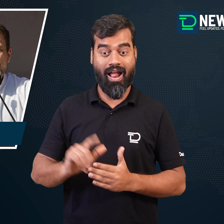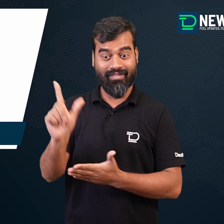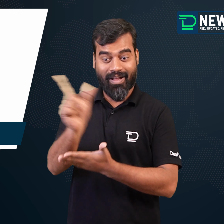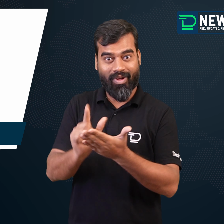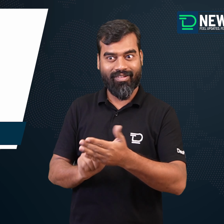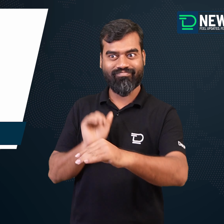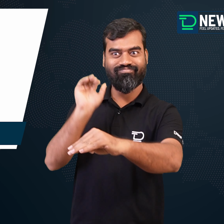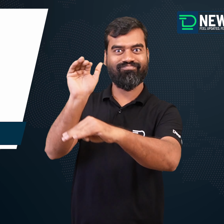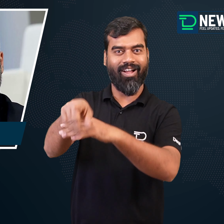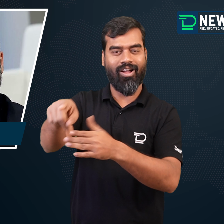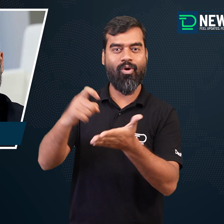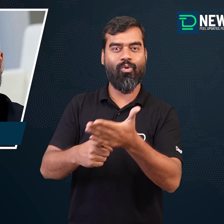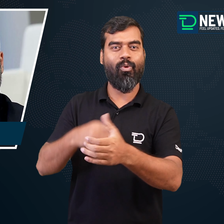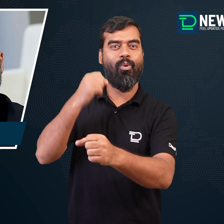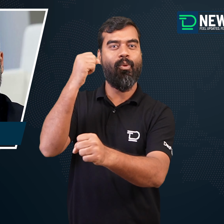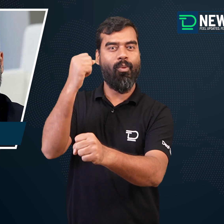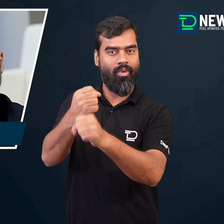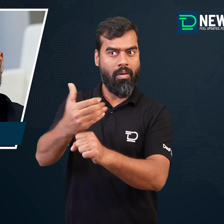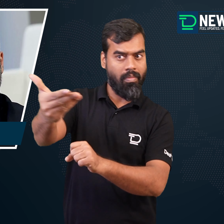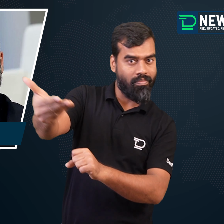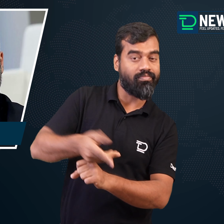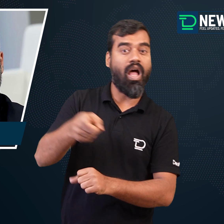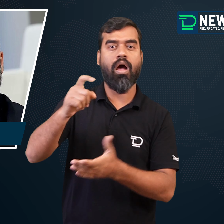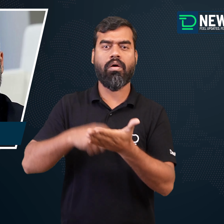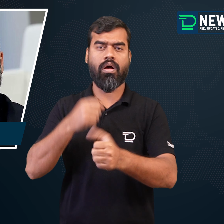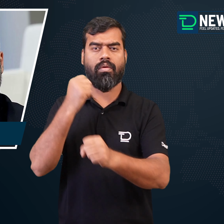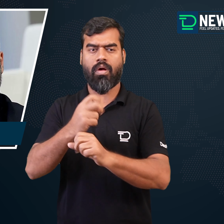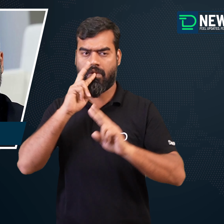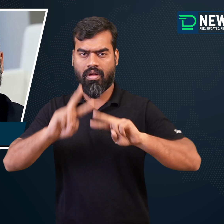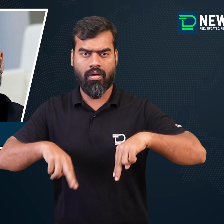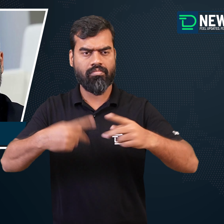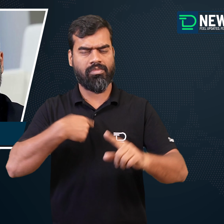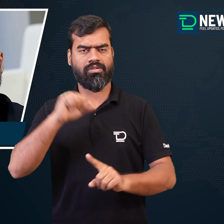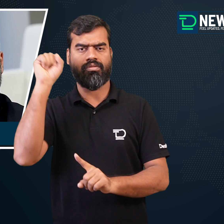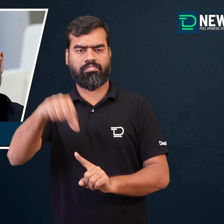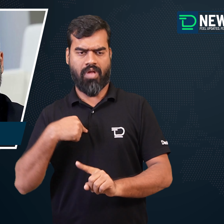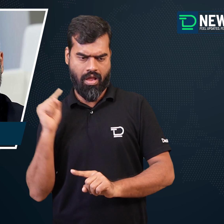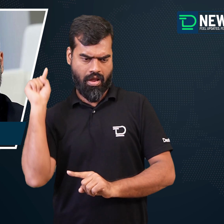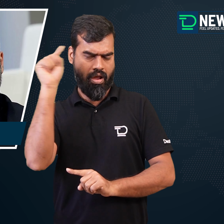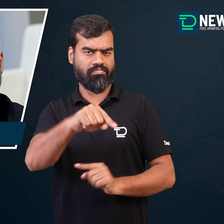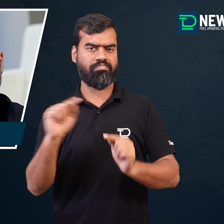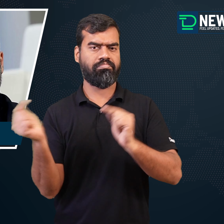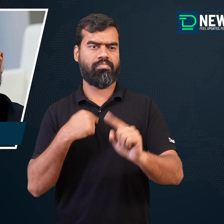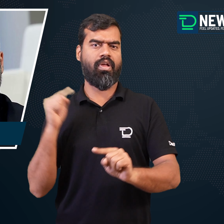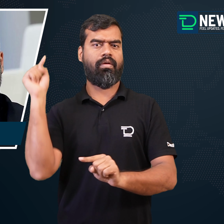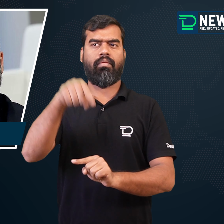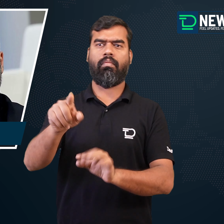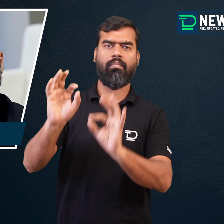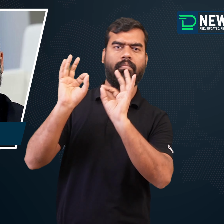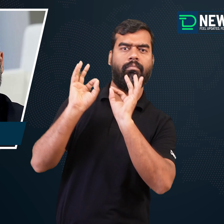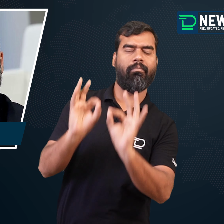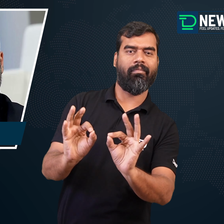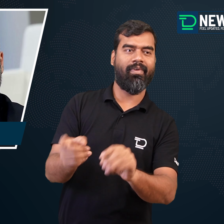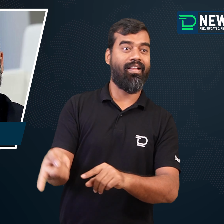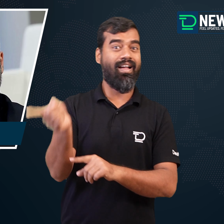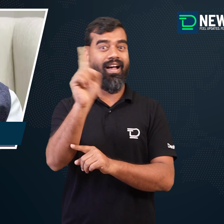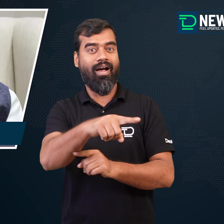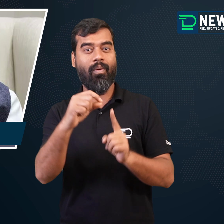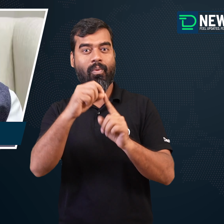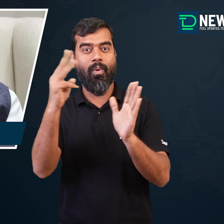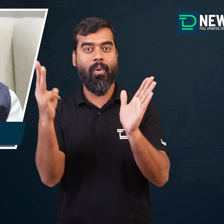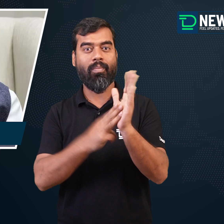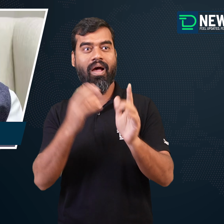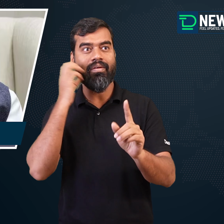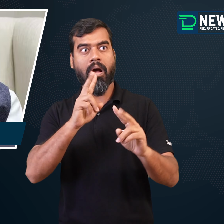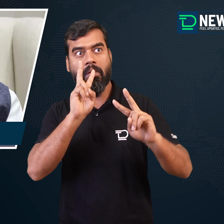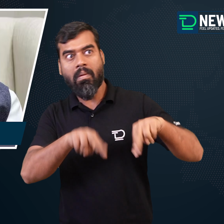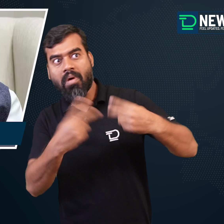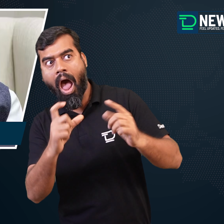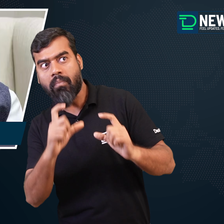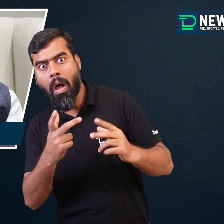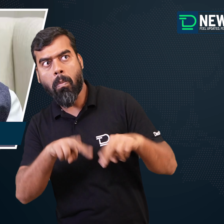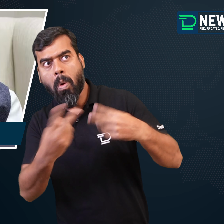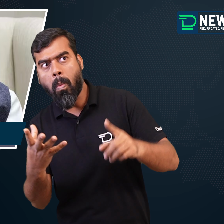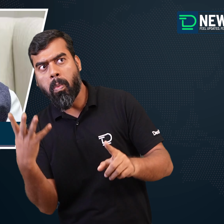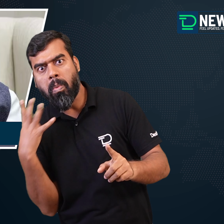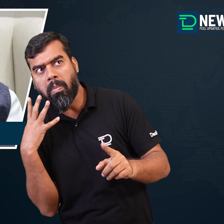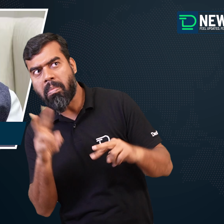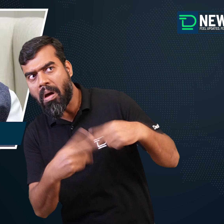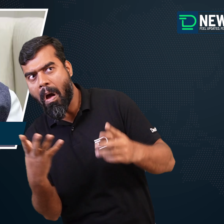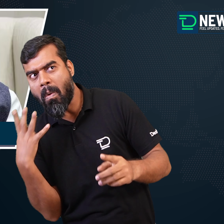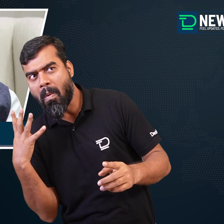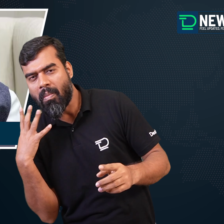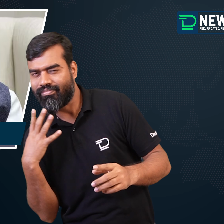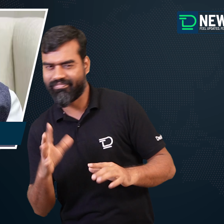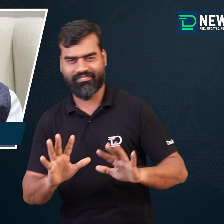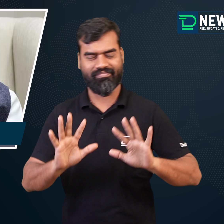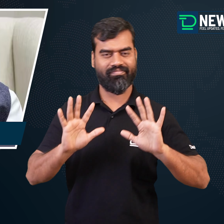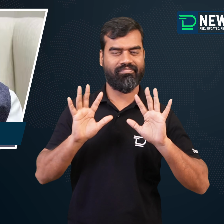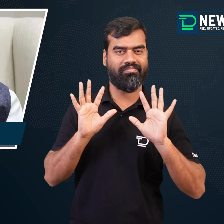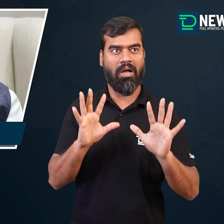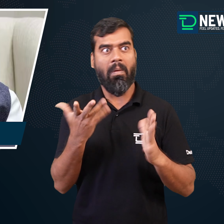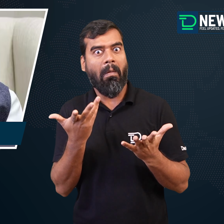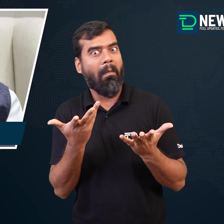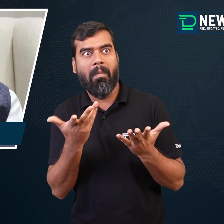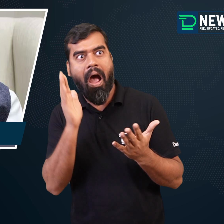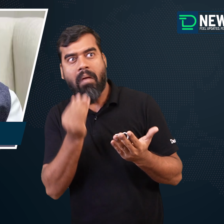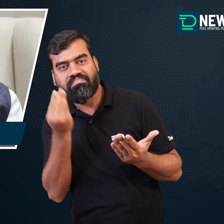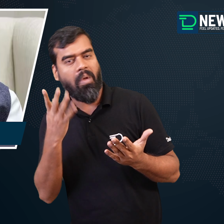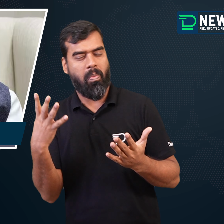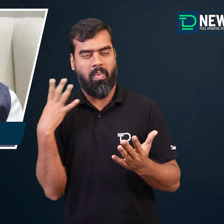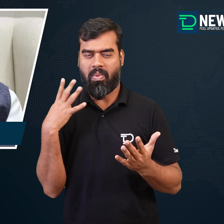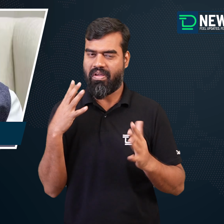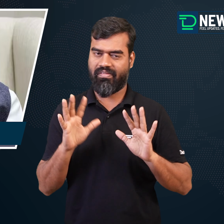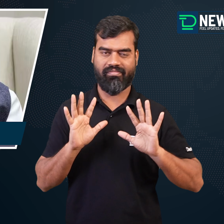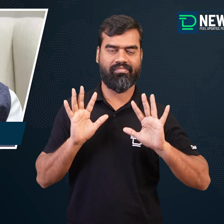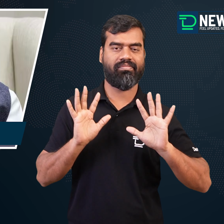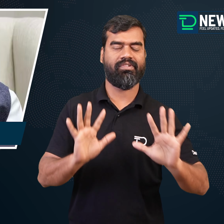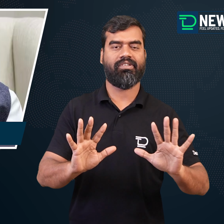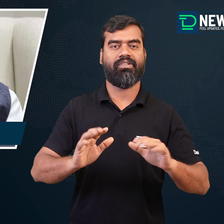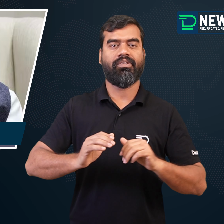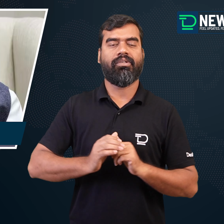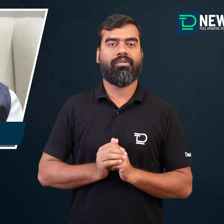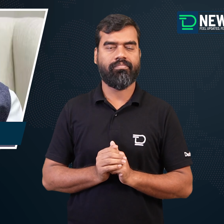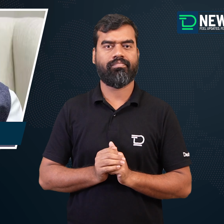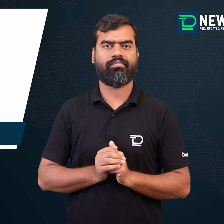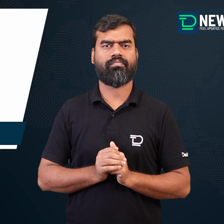For this, Rahul said yes, waiting for Modi to confirm.